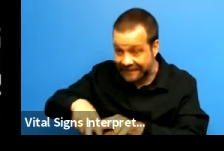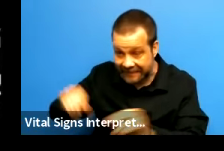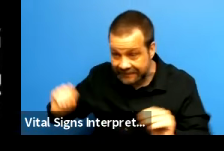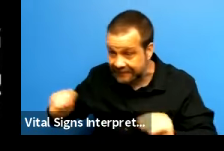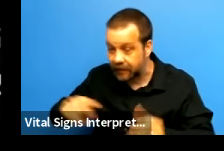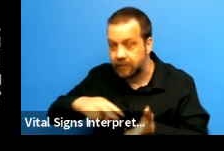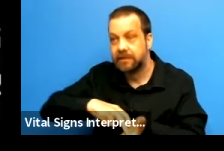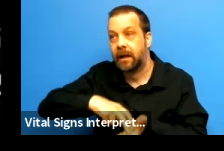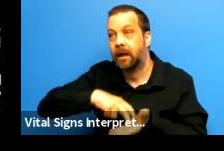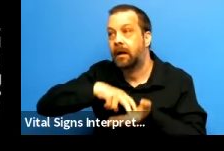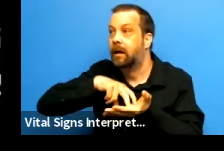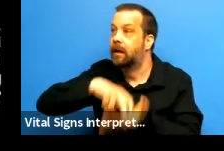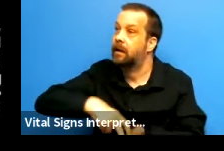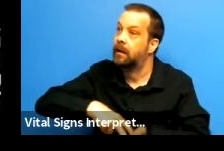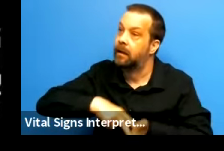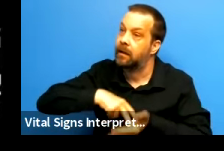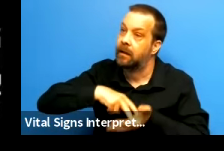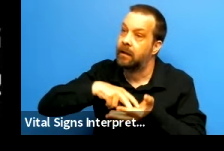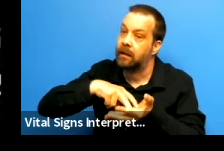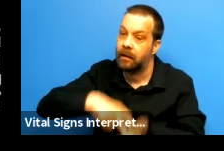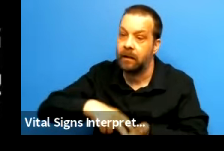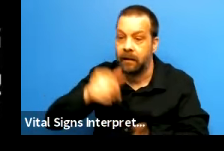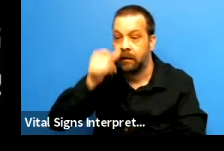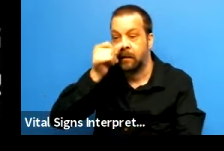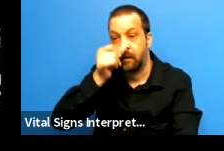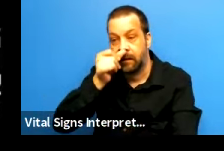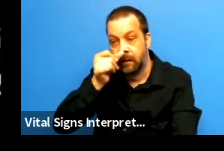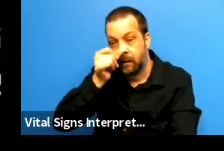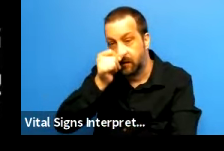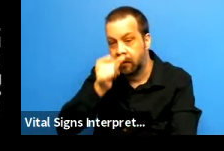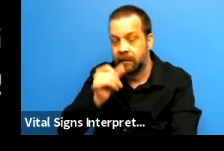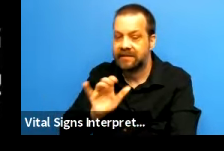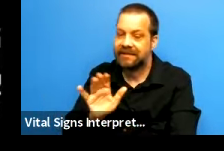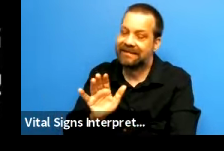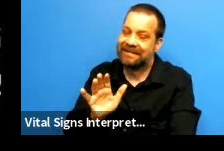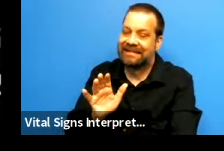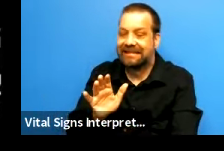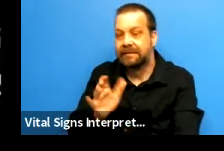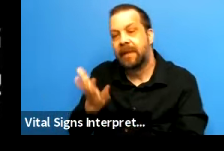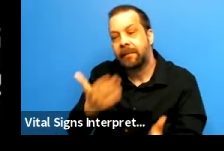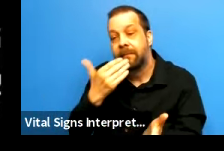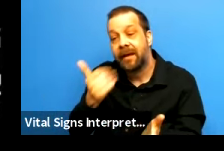Maybe there's a better way to set up a communication method so they can wait in their car.